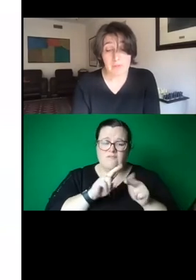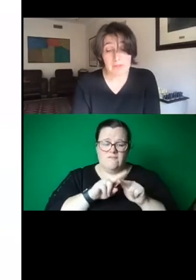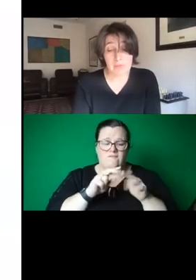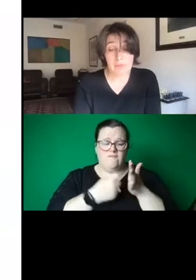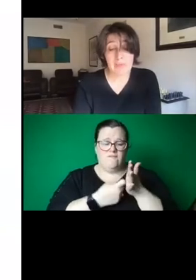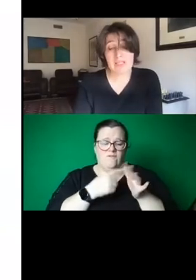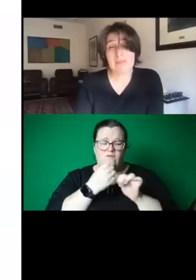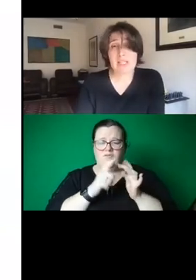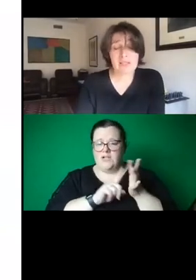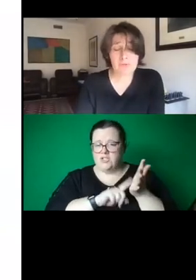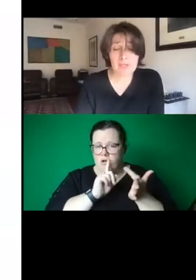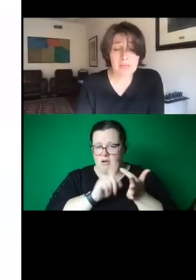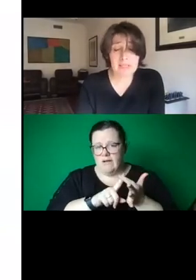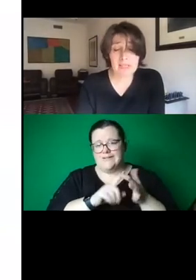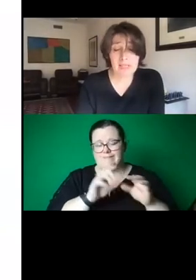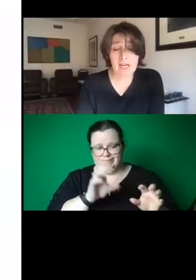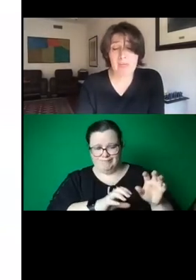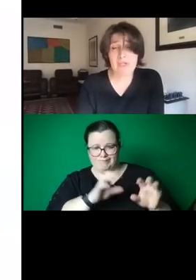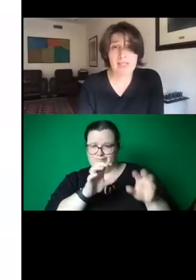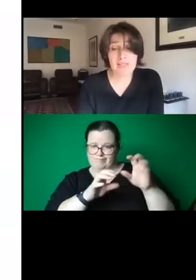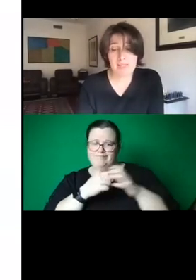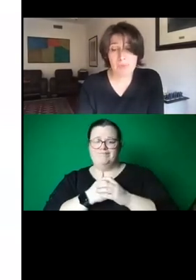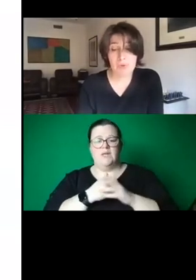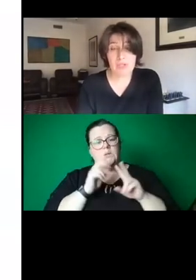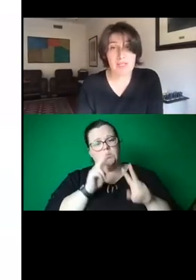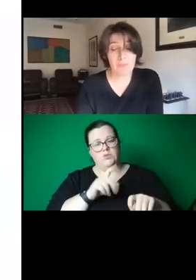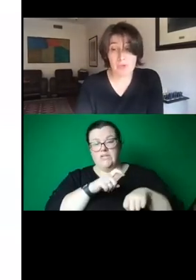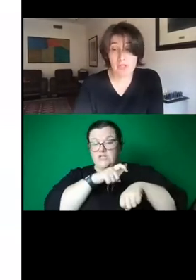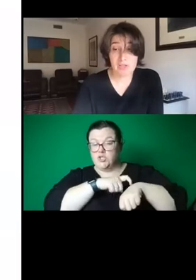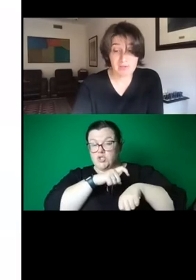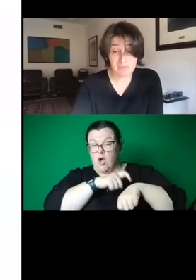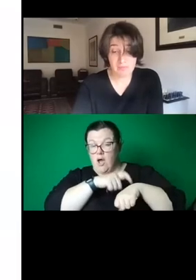with passing enter of time and decay how much sadness and duty they embodied